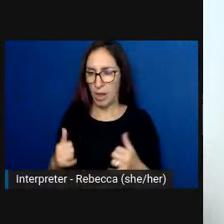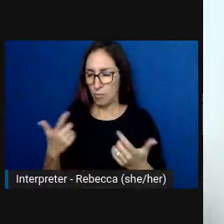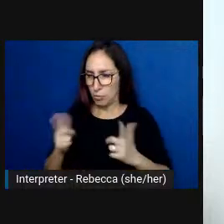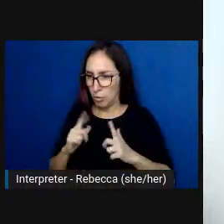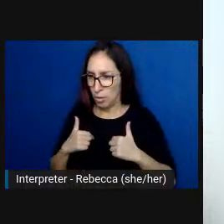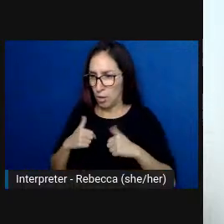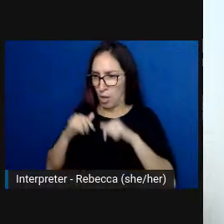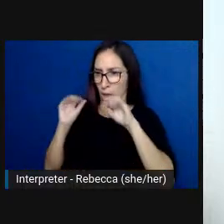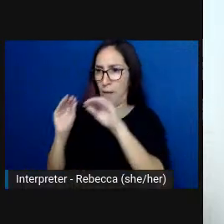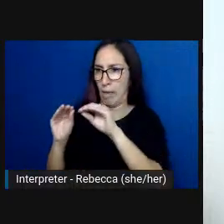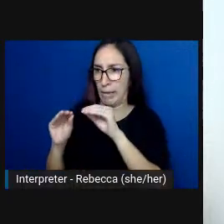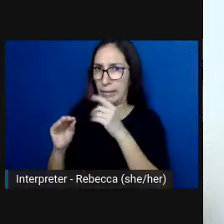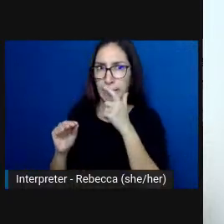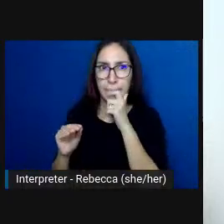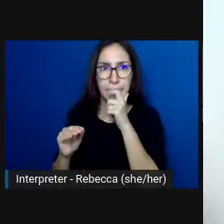and in that box, you can type in your description .